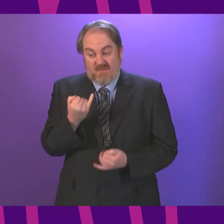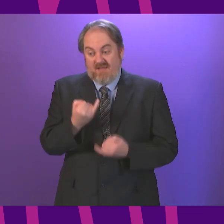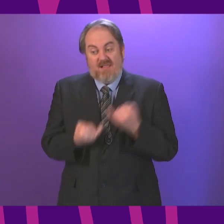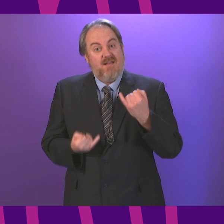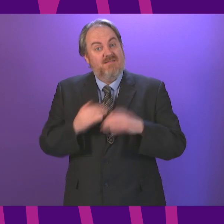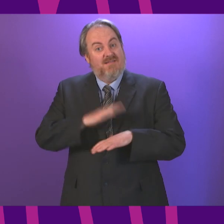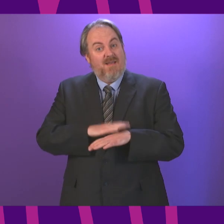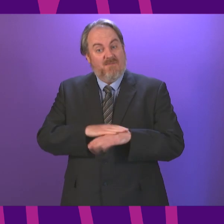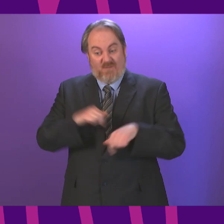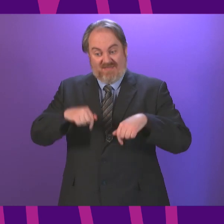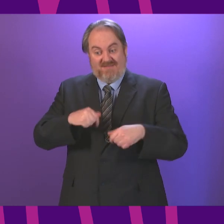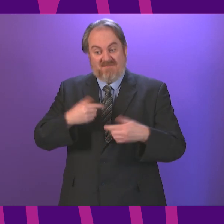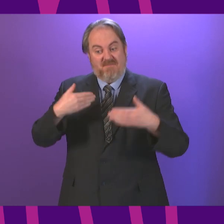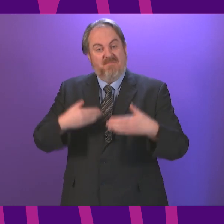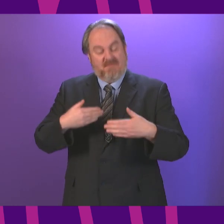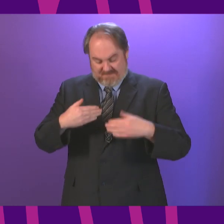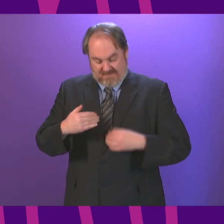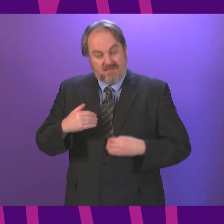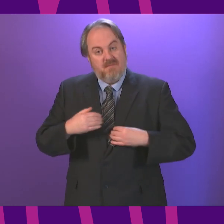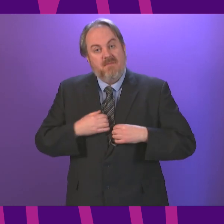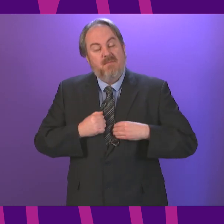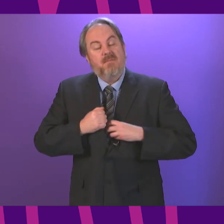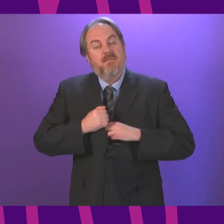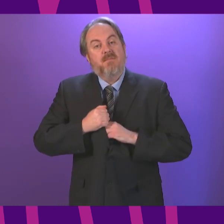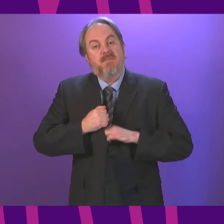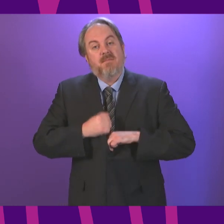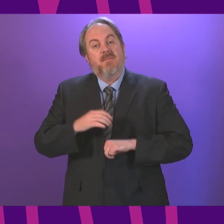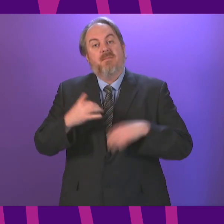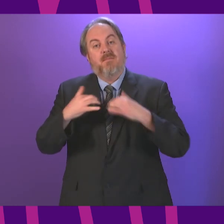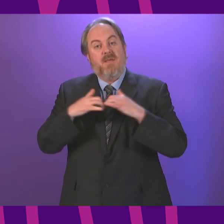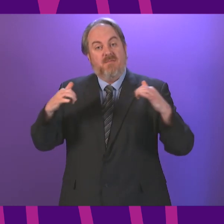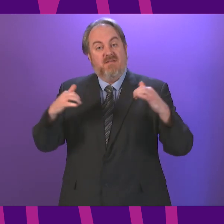parliamentary session, I will give an update on the day’s statistics. Yesterday, 692